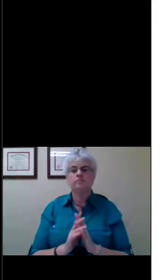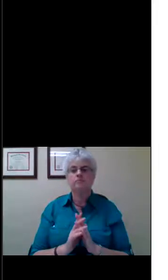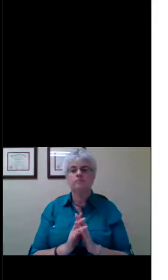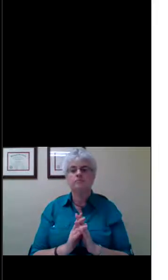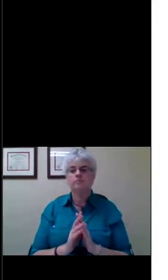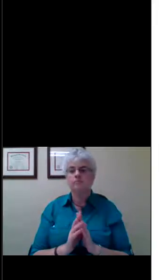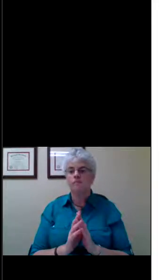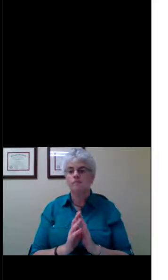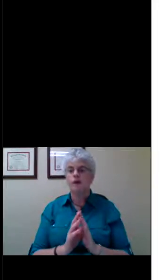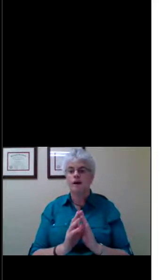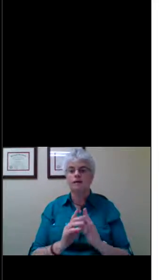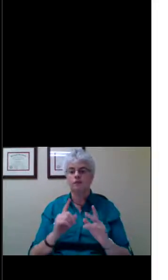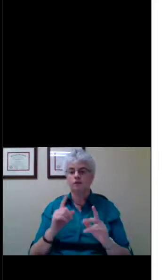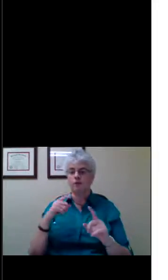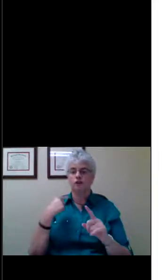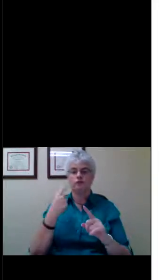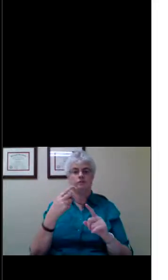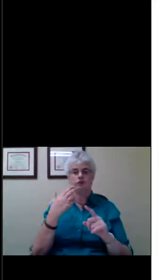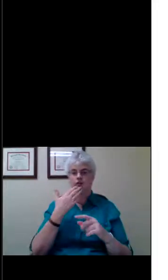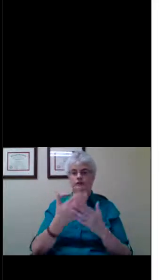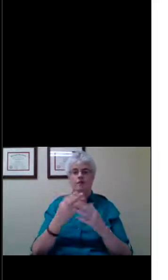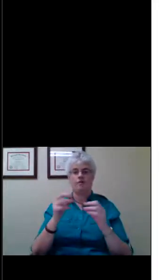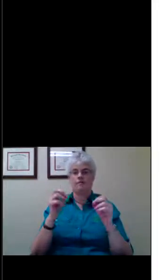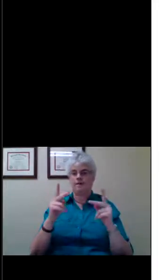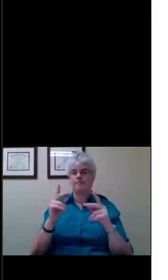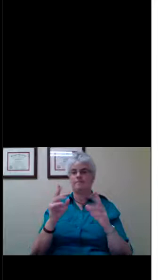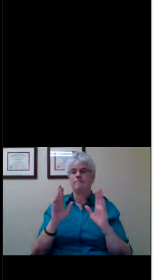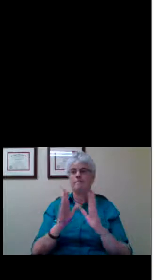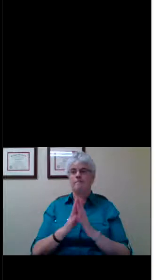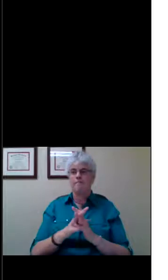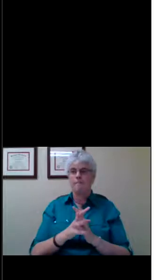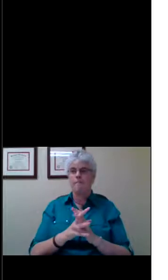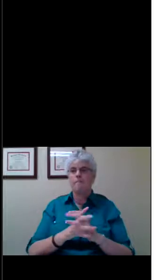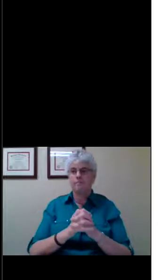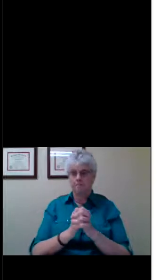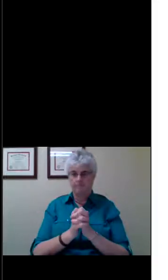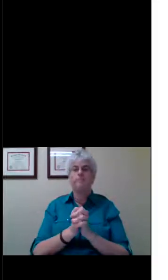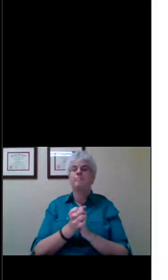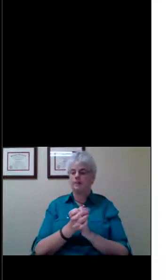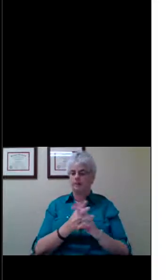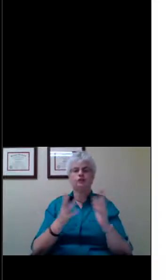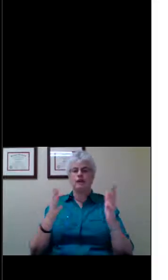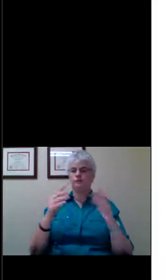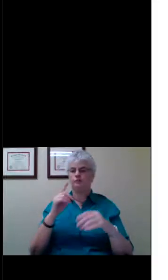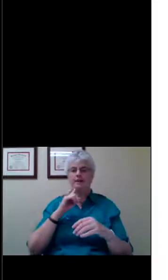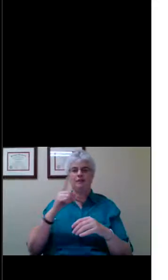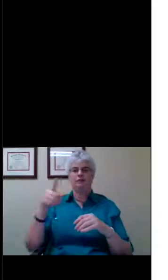Cierra: It looks good. I can see you I can hear you. Can you advance the slide if you need to? Okay.